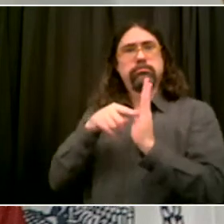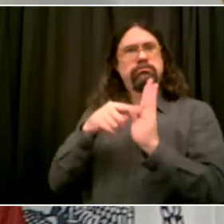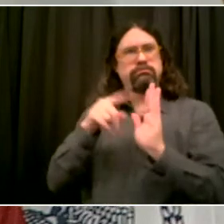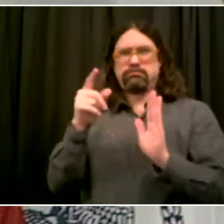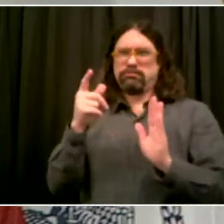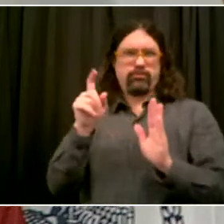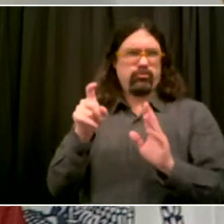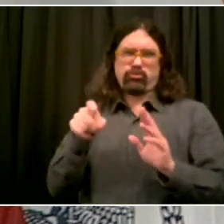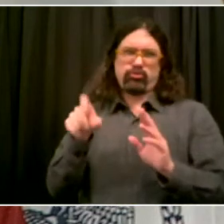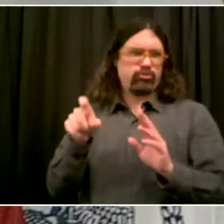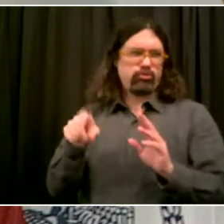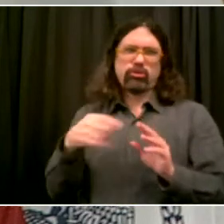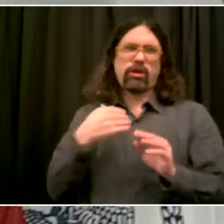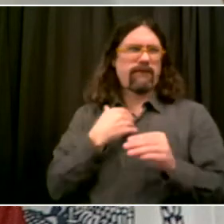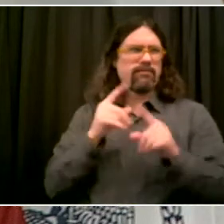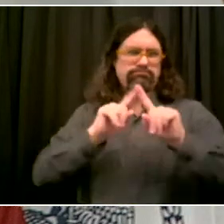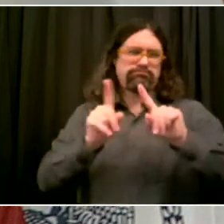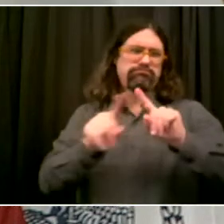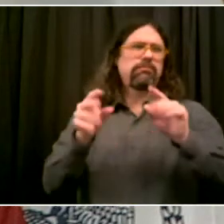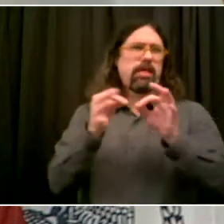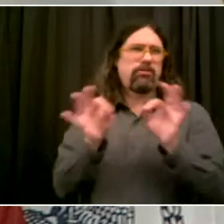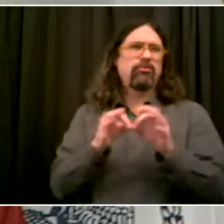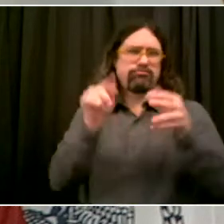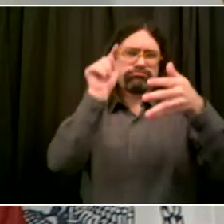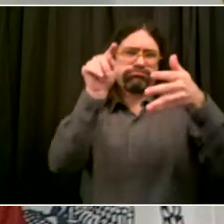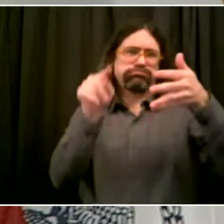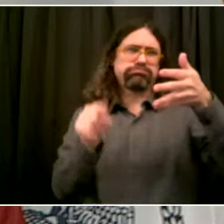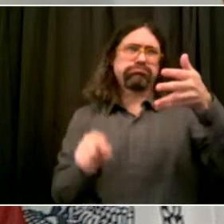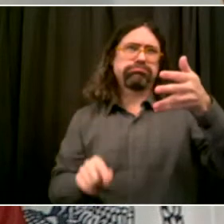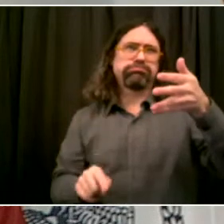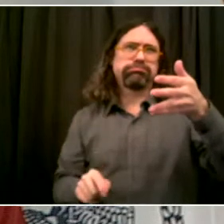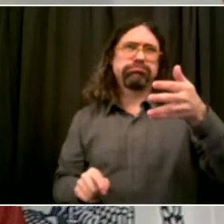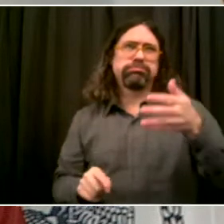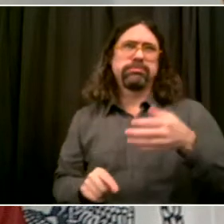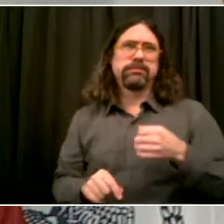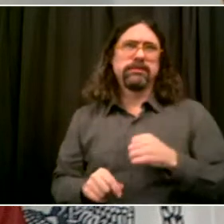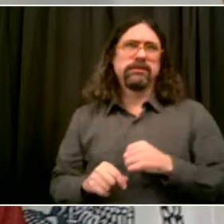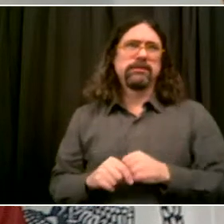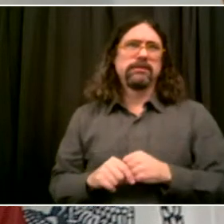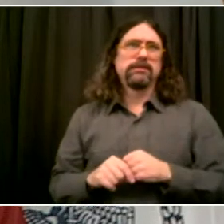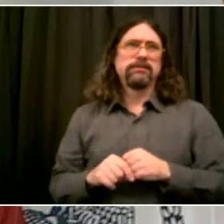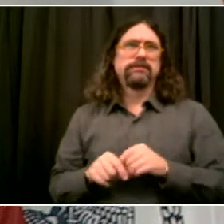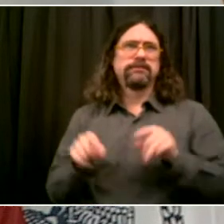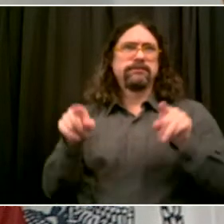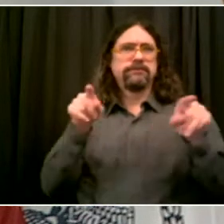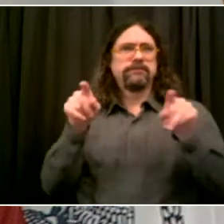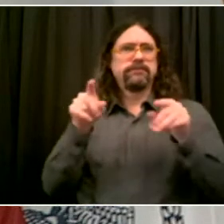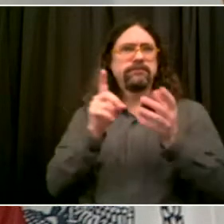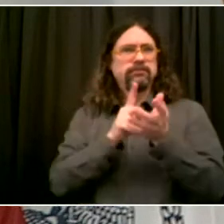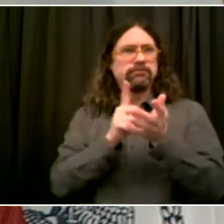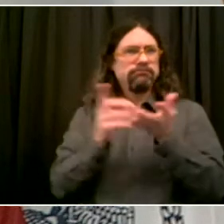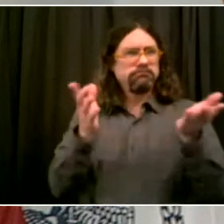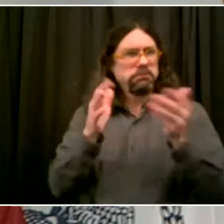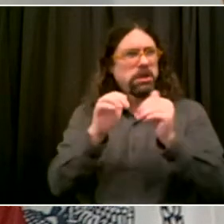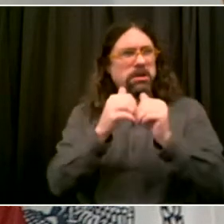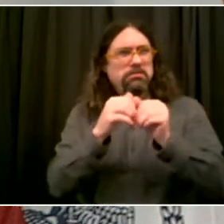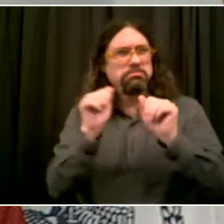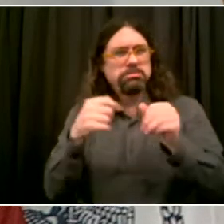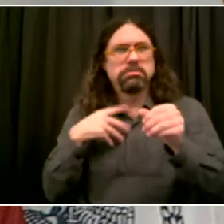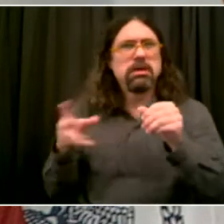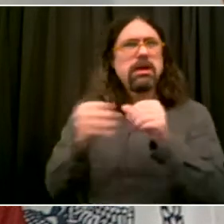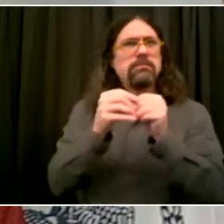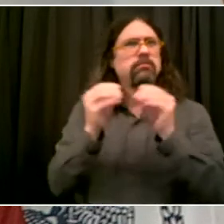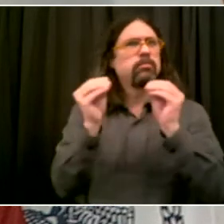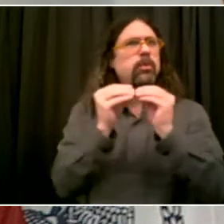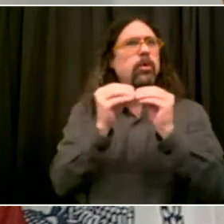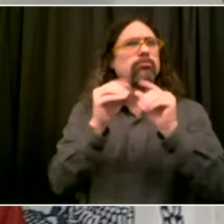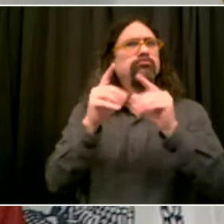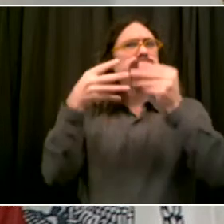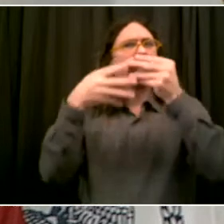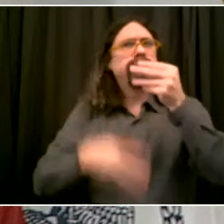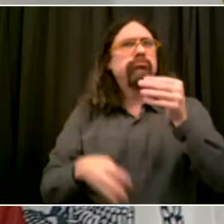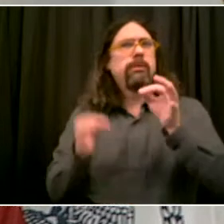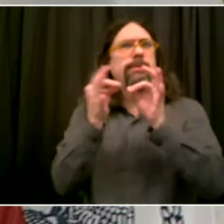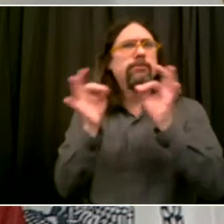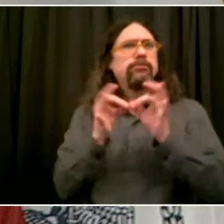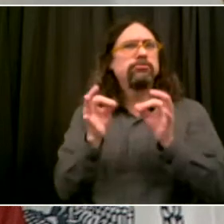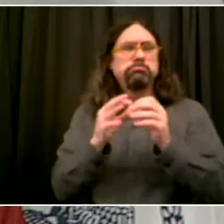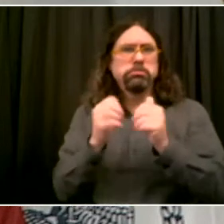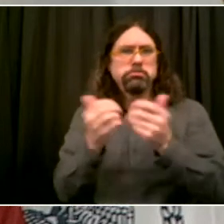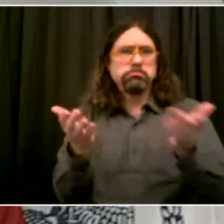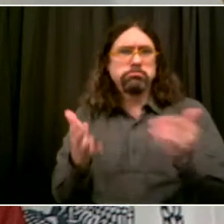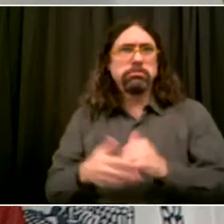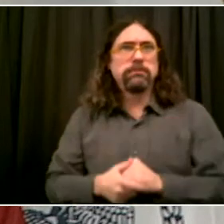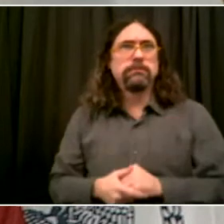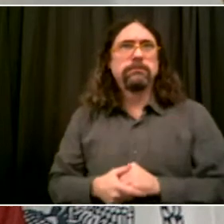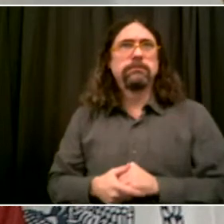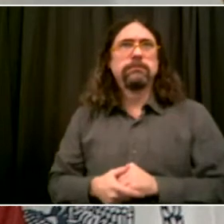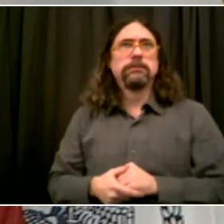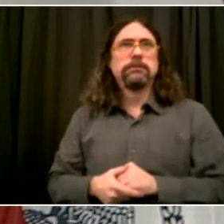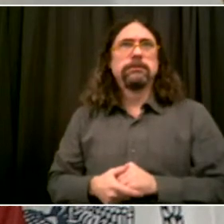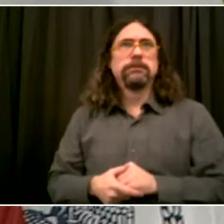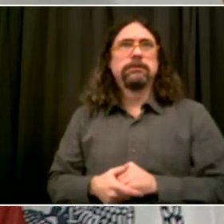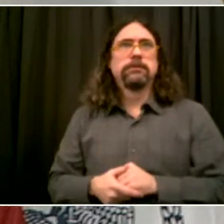THIS GROWS OUT.